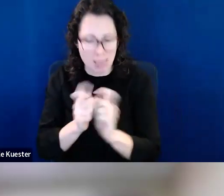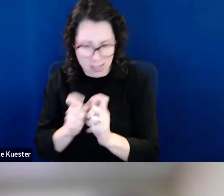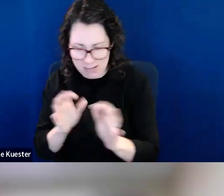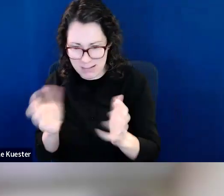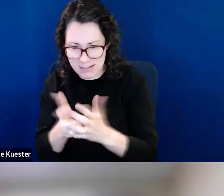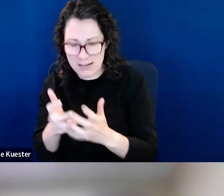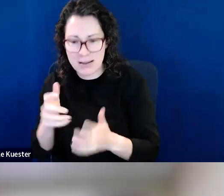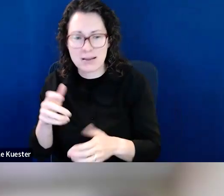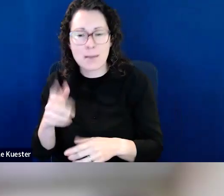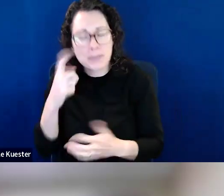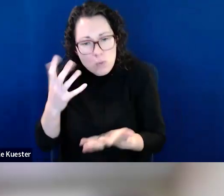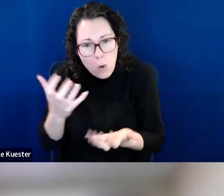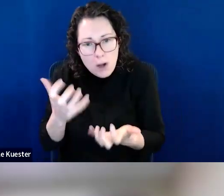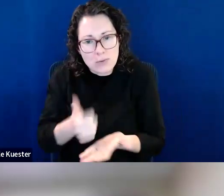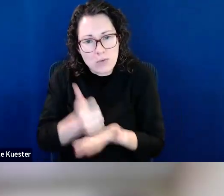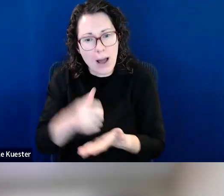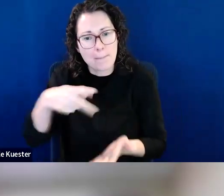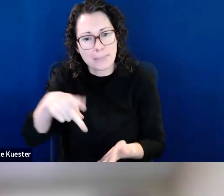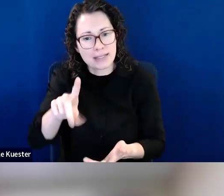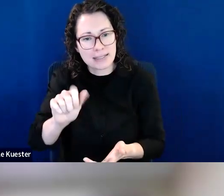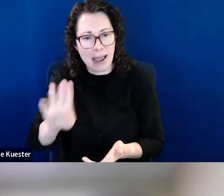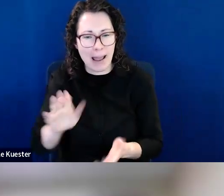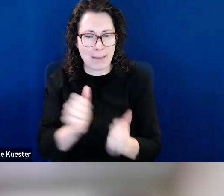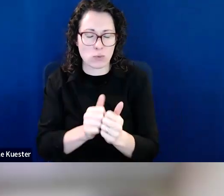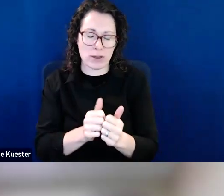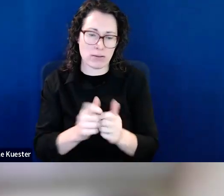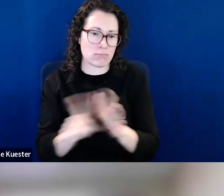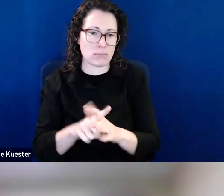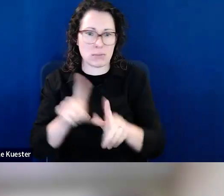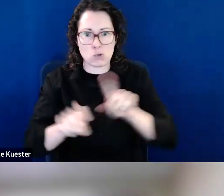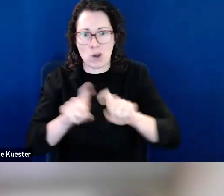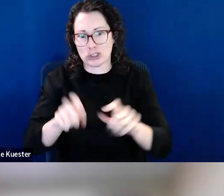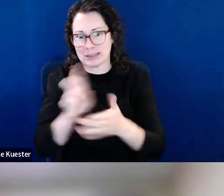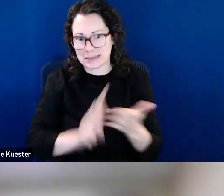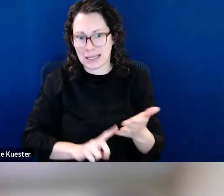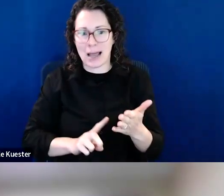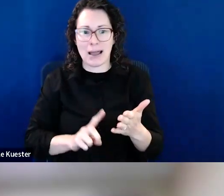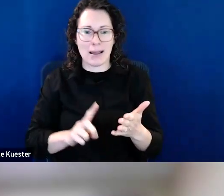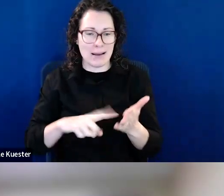pedabs an existing question design patient facing question design and uncovering the missing why.